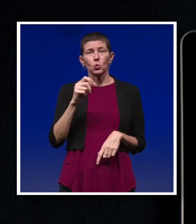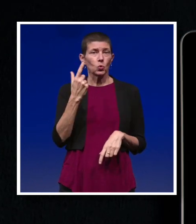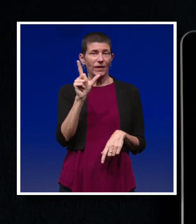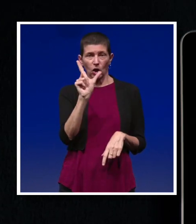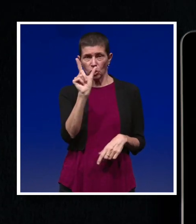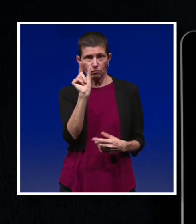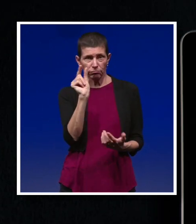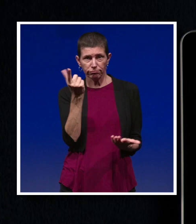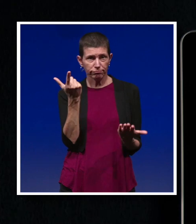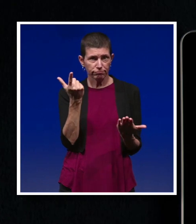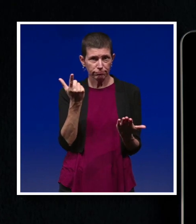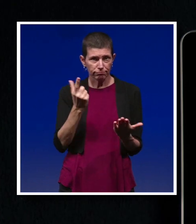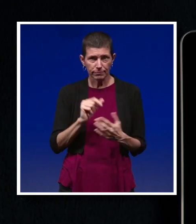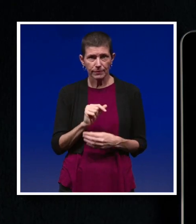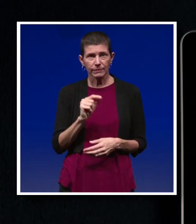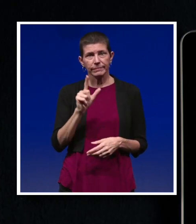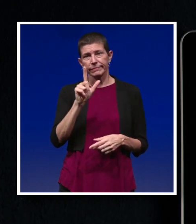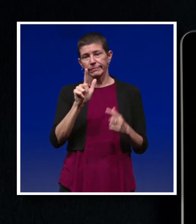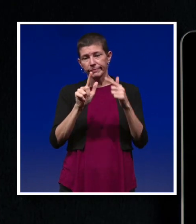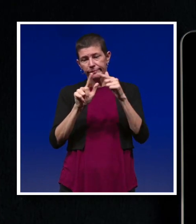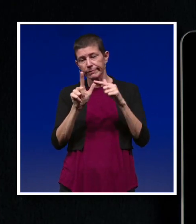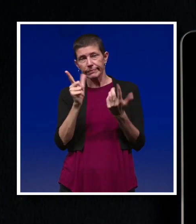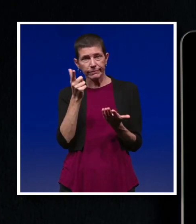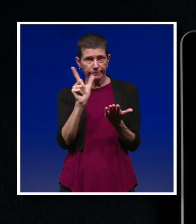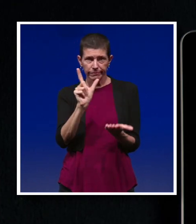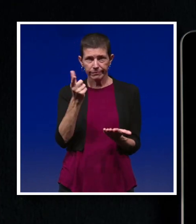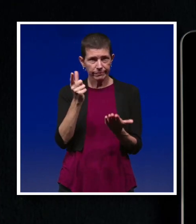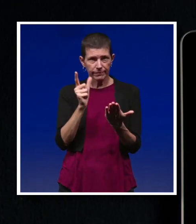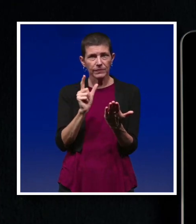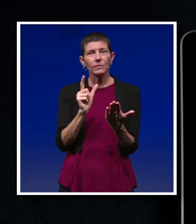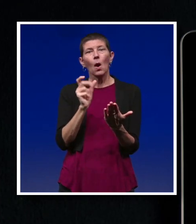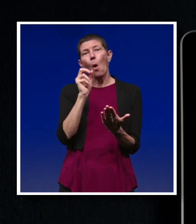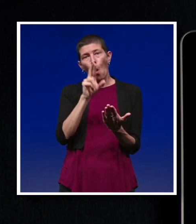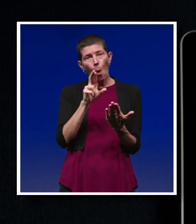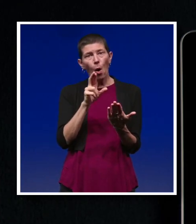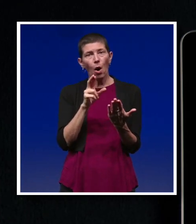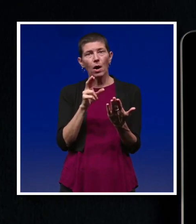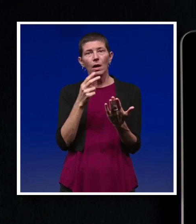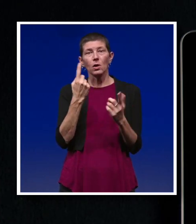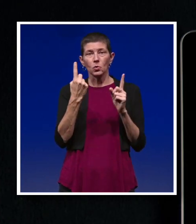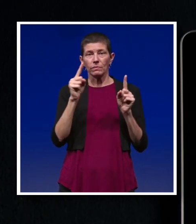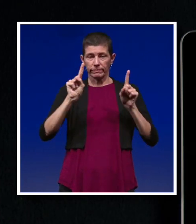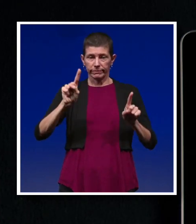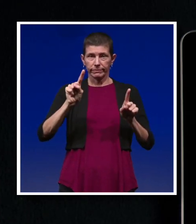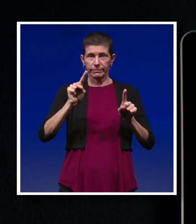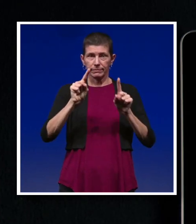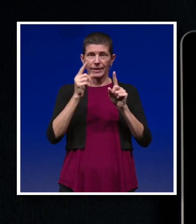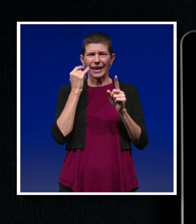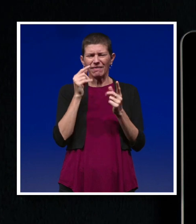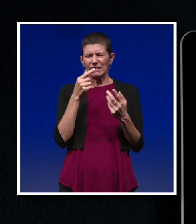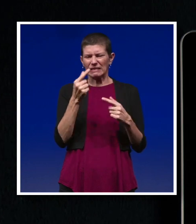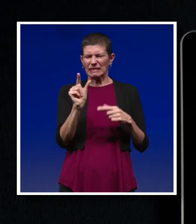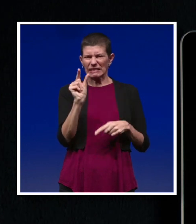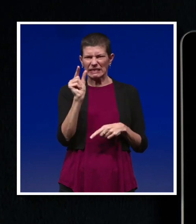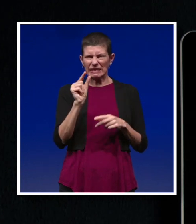You can use two fingers. Your forefinger and thumb. Or two separate fingers